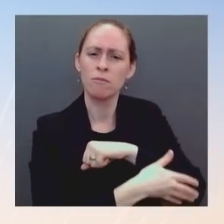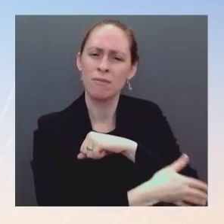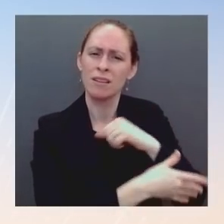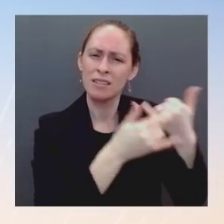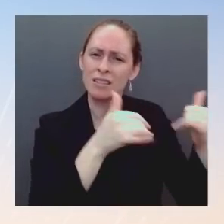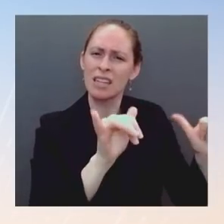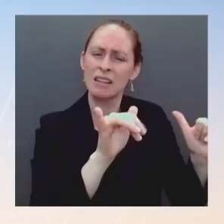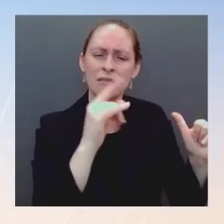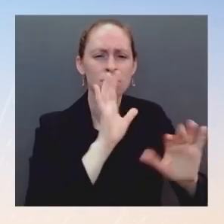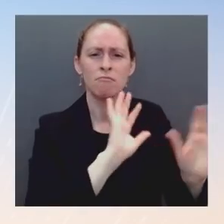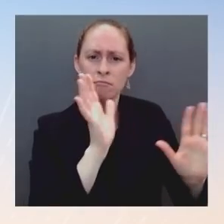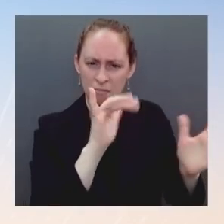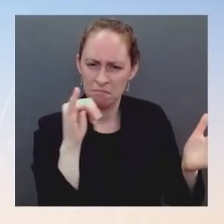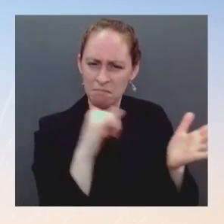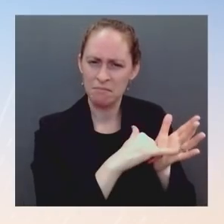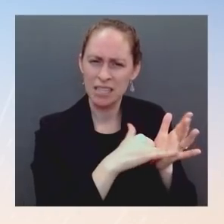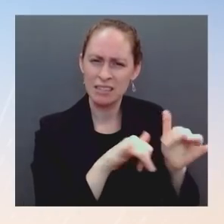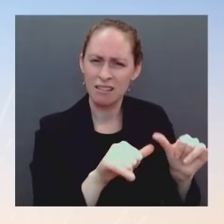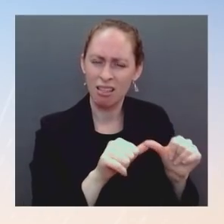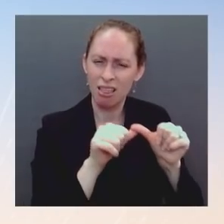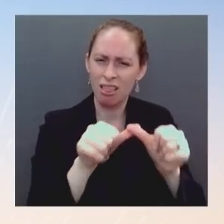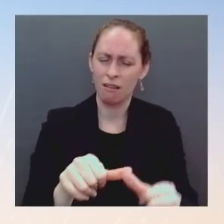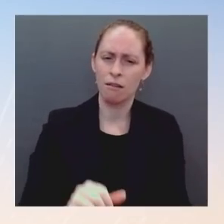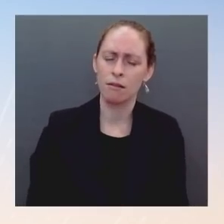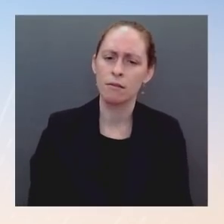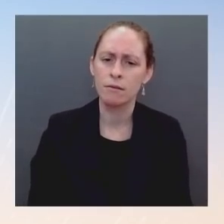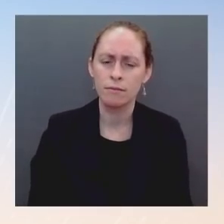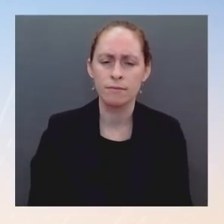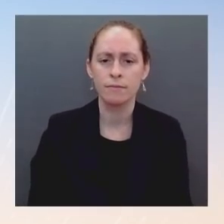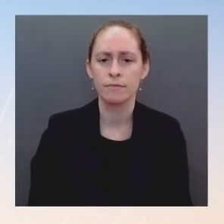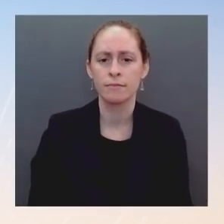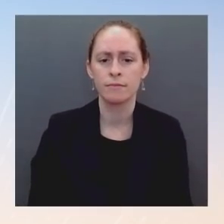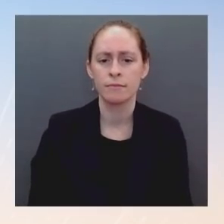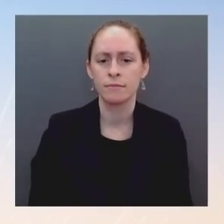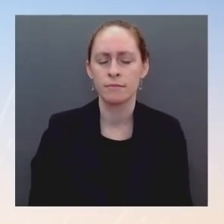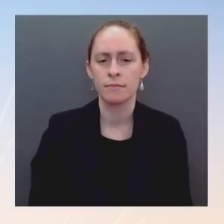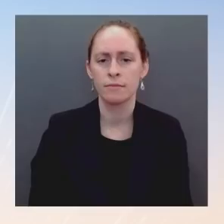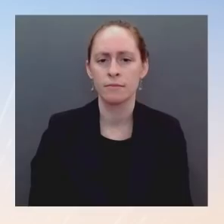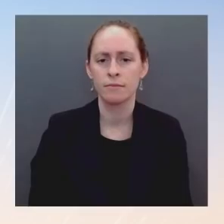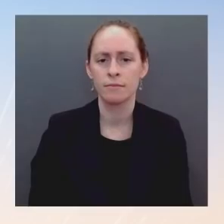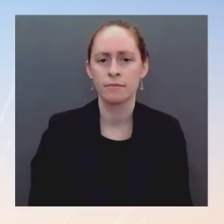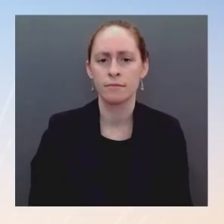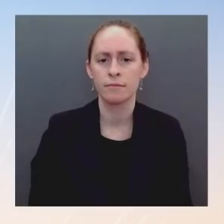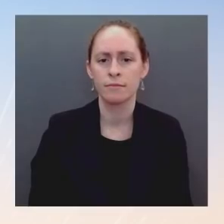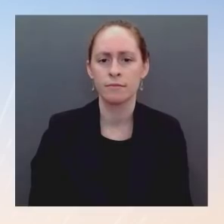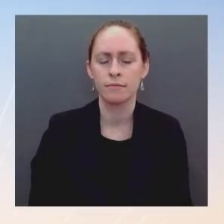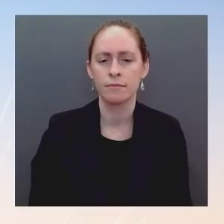as to your question about your -- the report: U.S. military personnel responded to an inbound missile threat on the UAE.